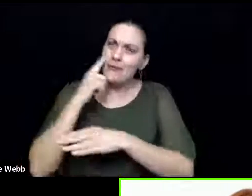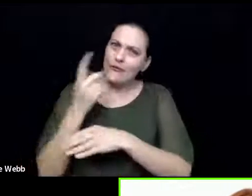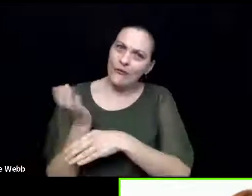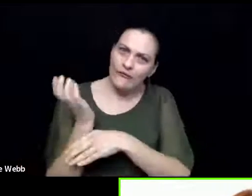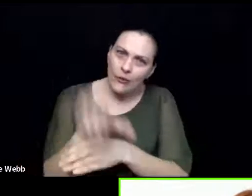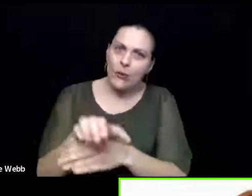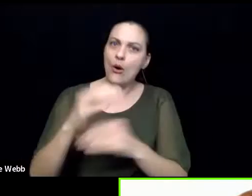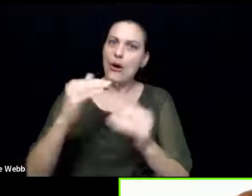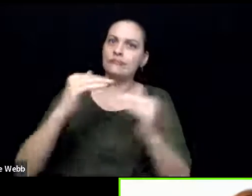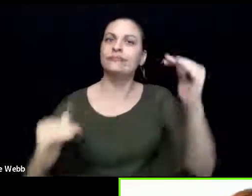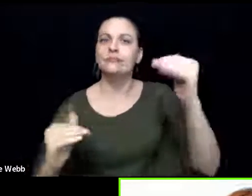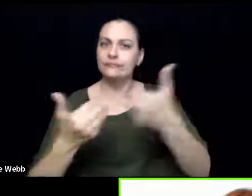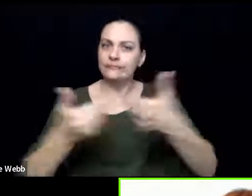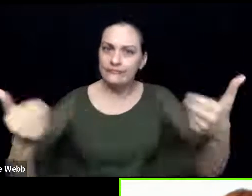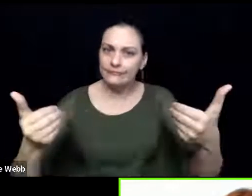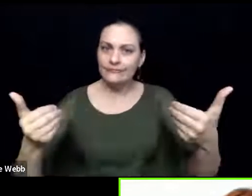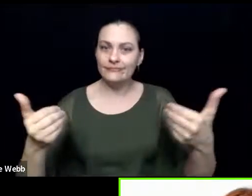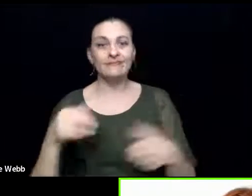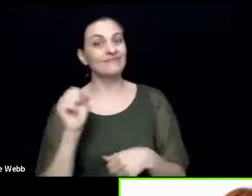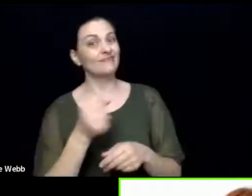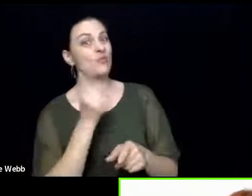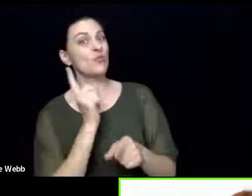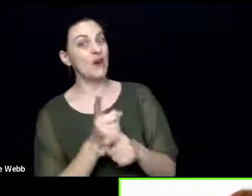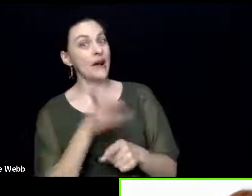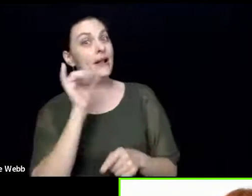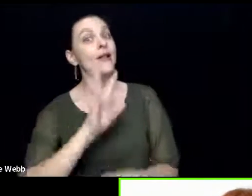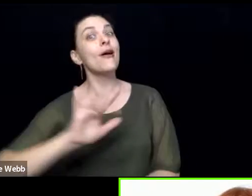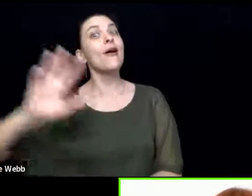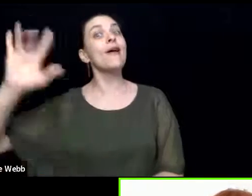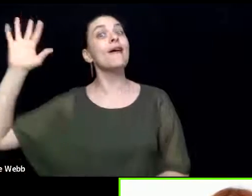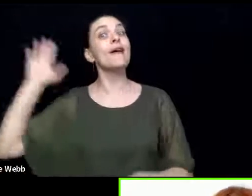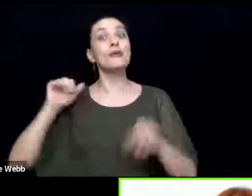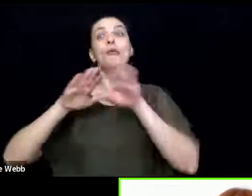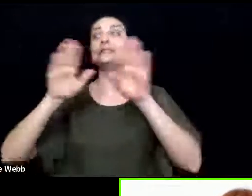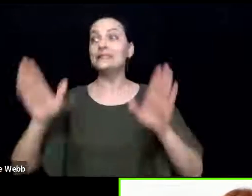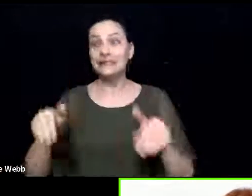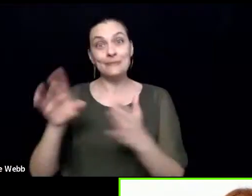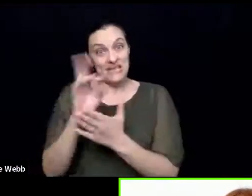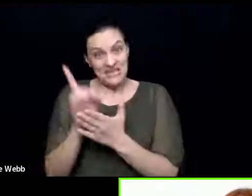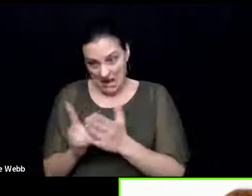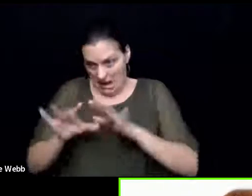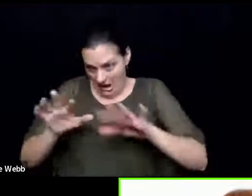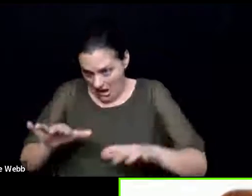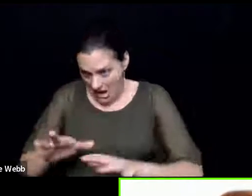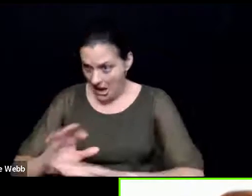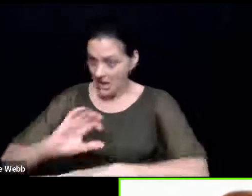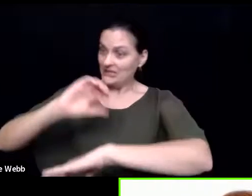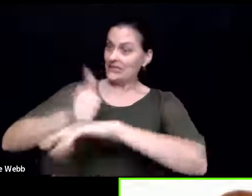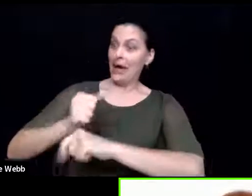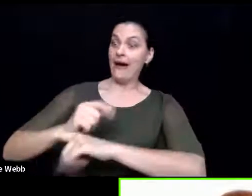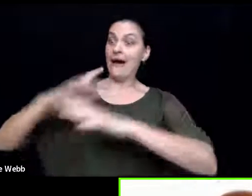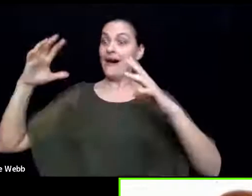ago and never redesigned. That's the work we all have to do. That's the structural deconstructing